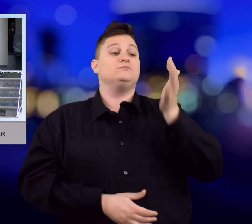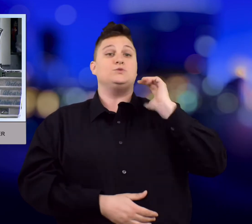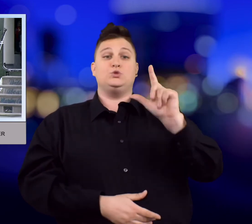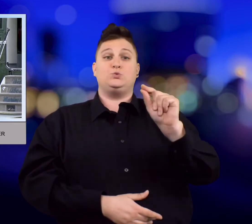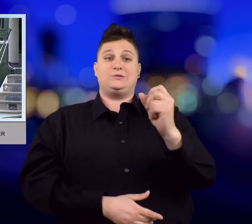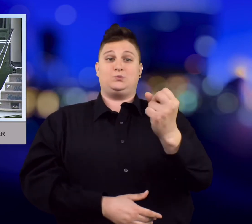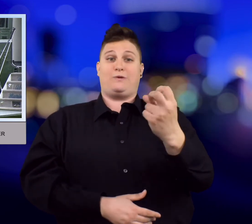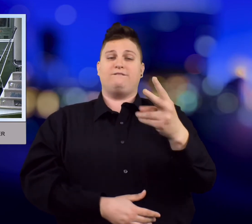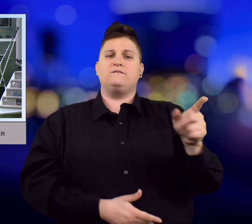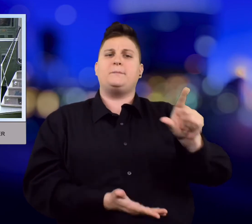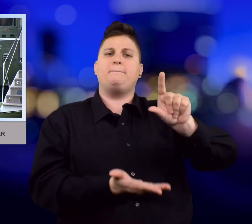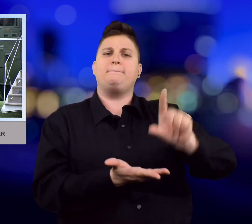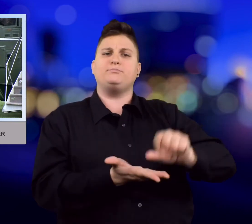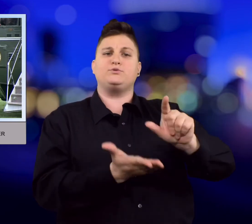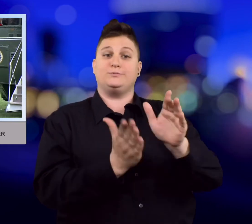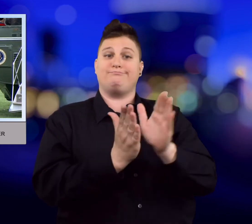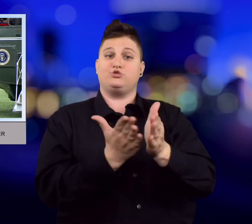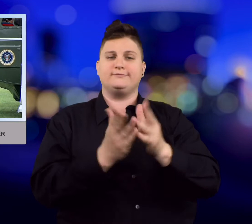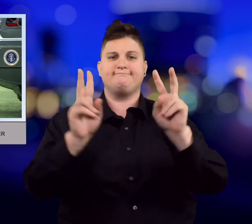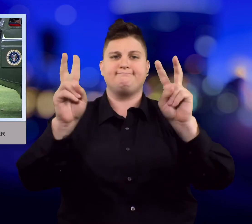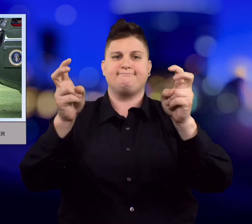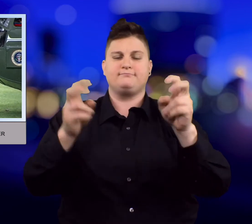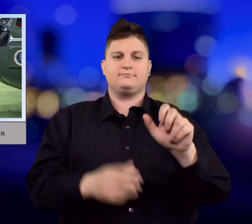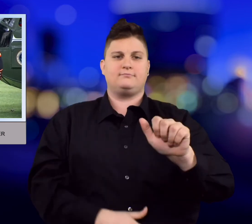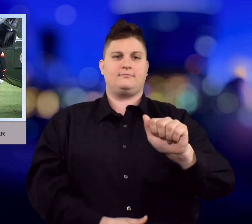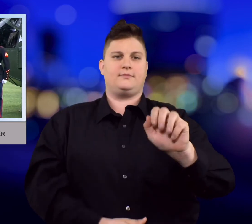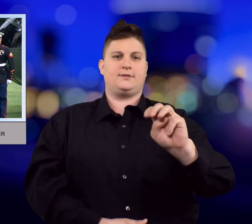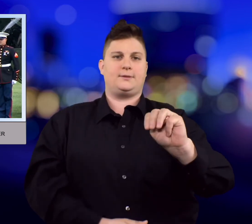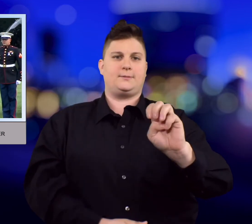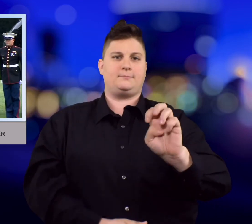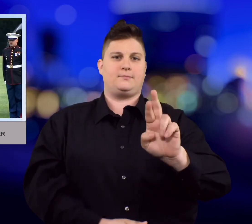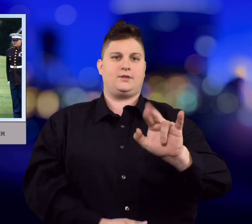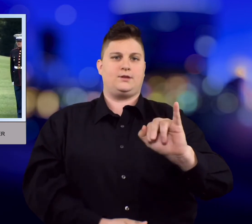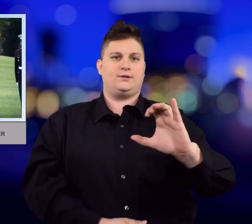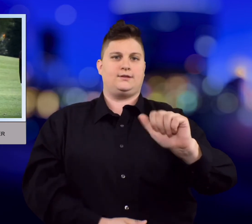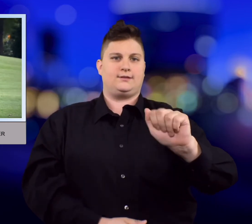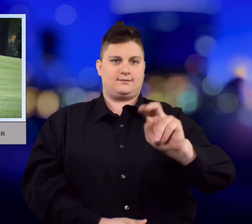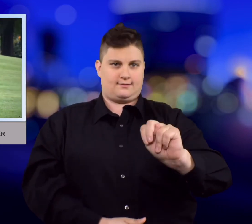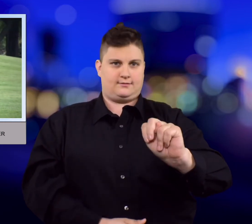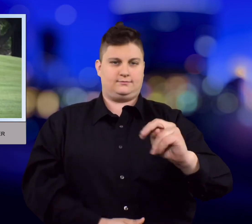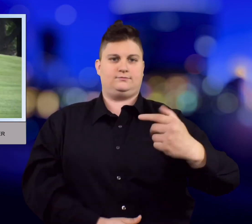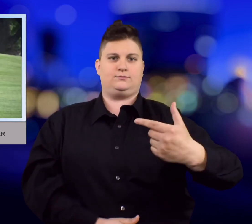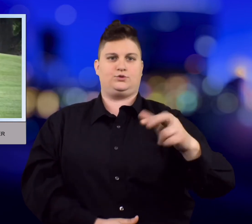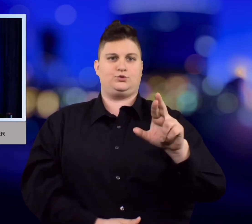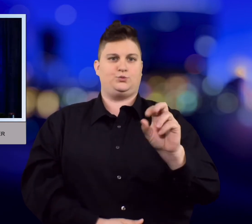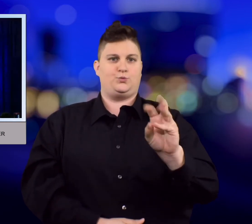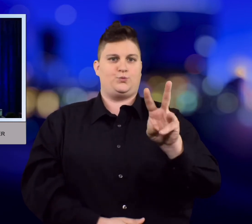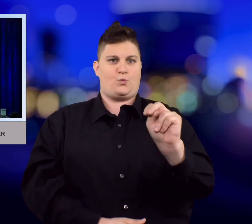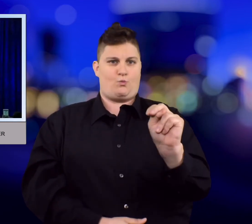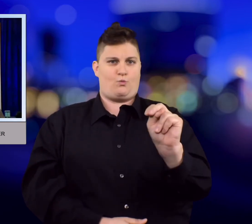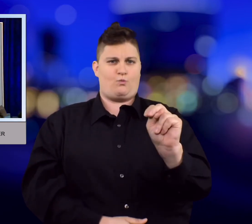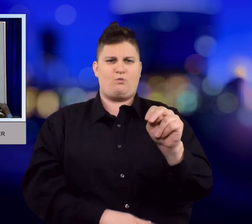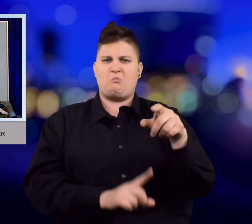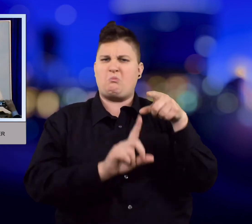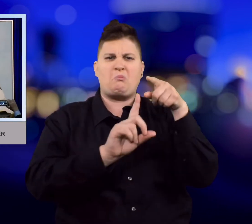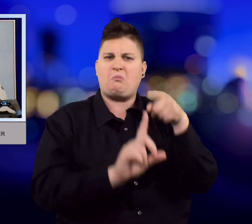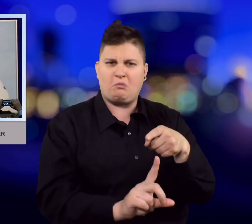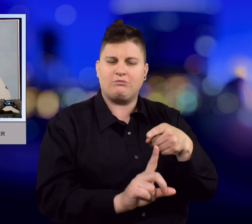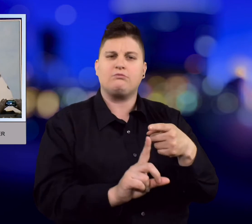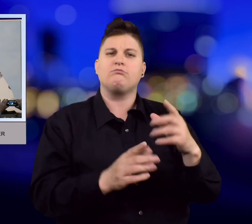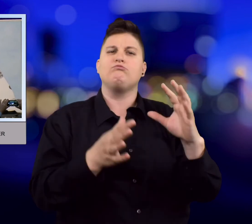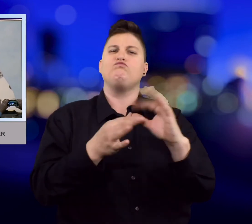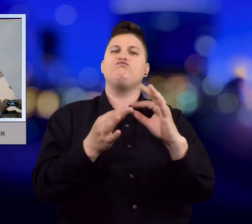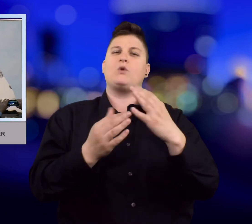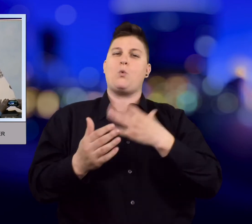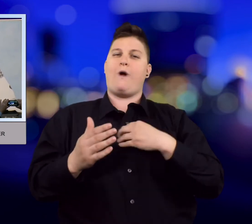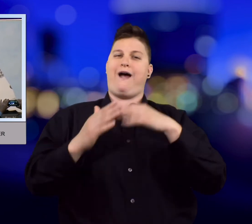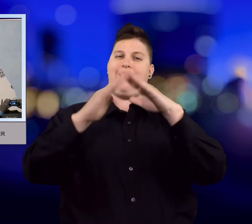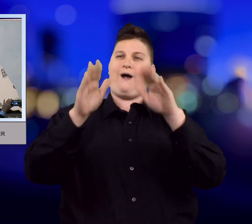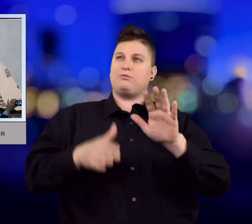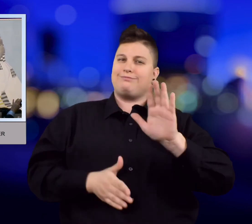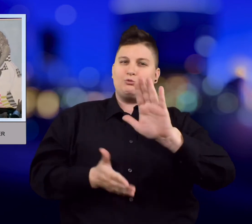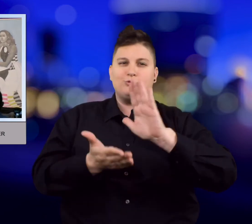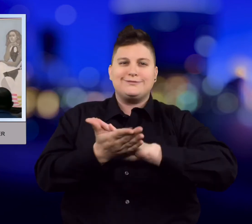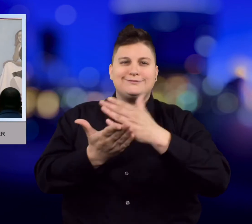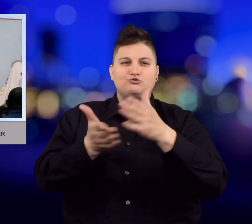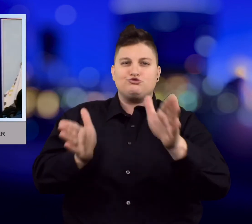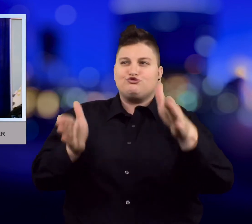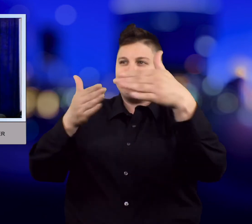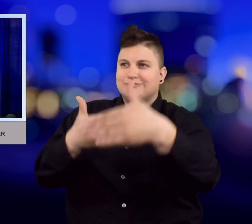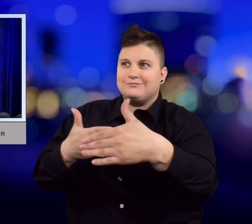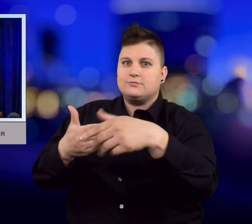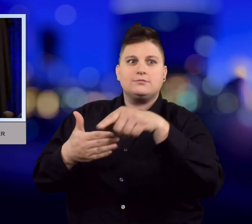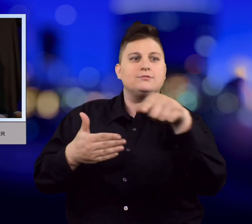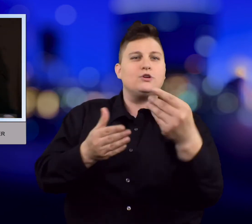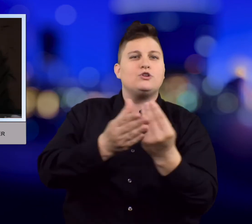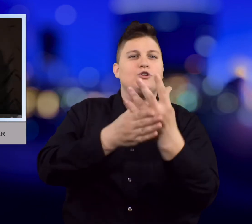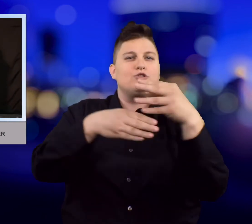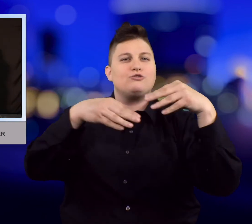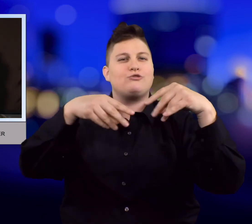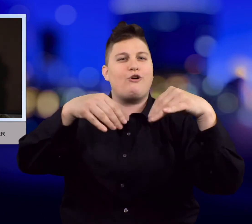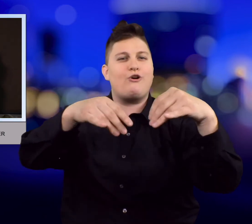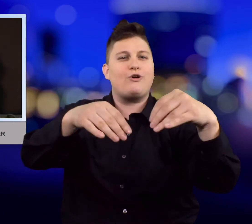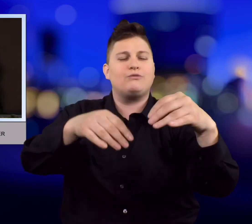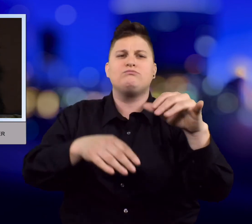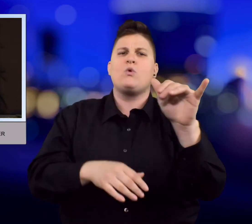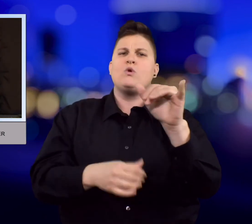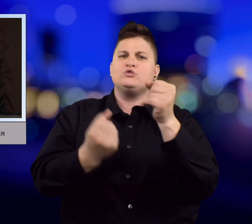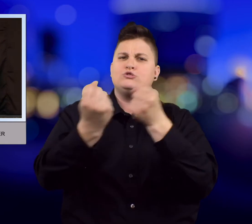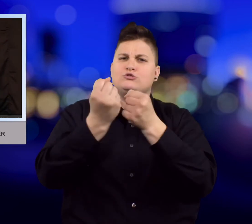In 2012, she published "American Grown," which documents the White House kitchen garden and